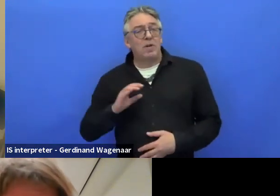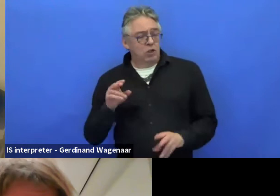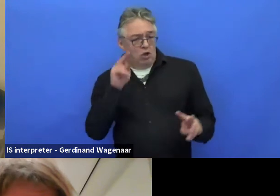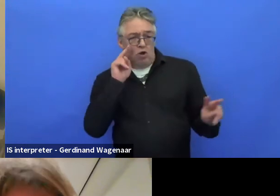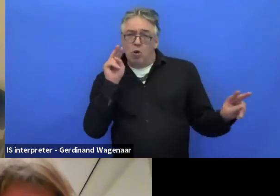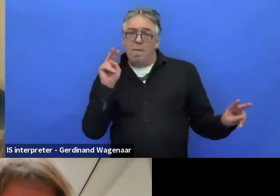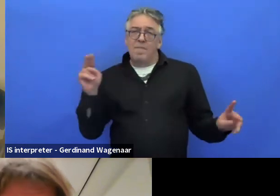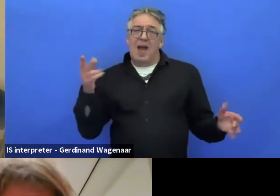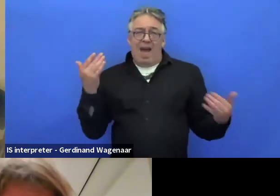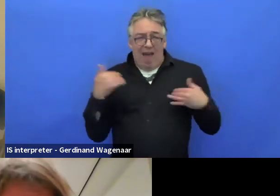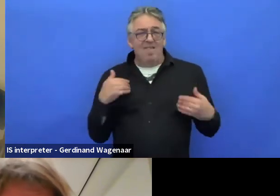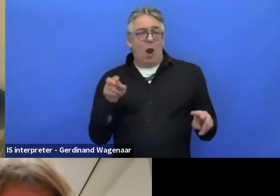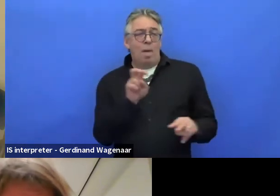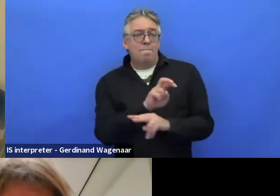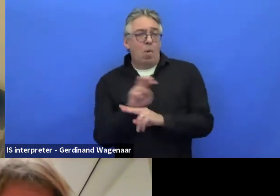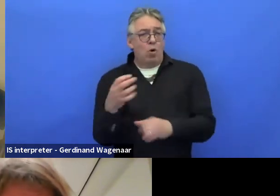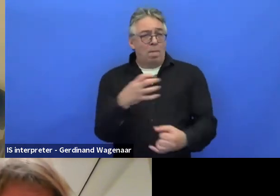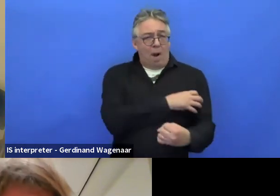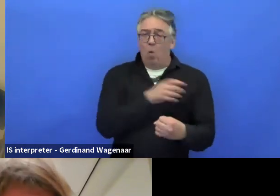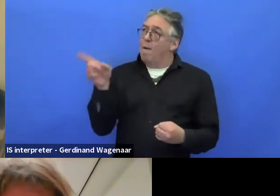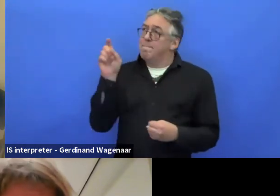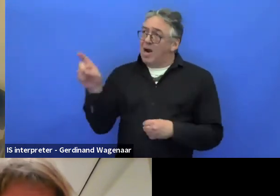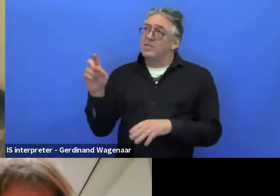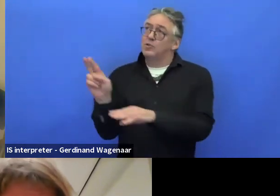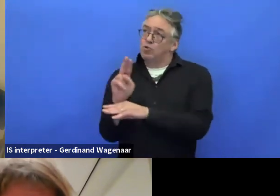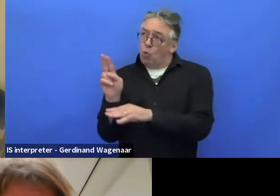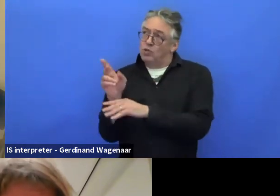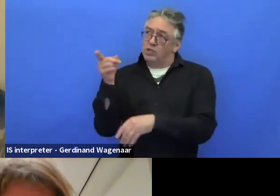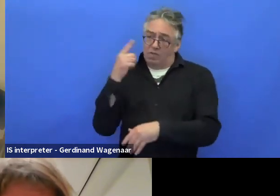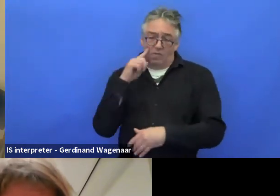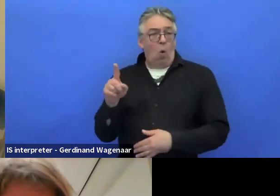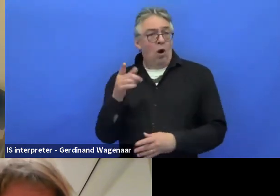The Ombudsman's decision is there is no maladministration